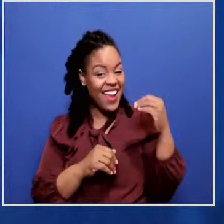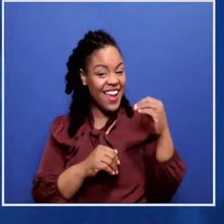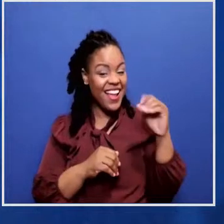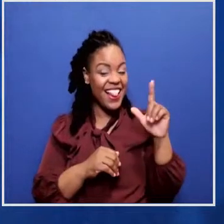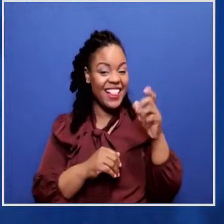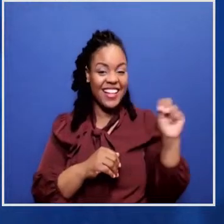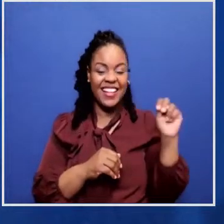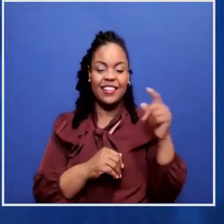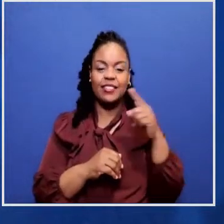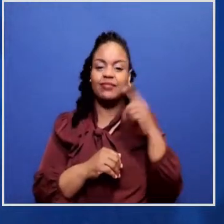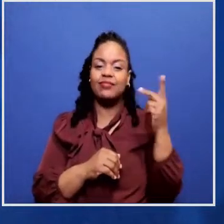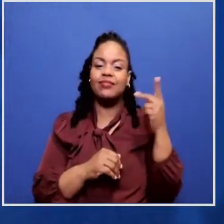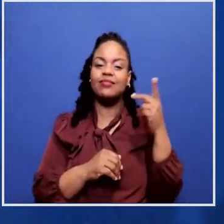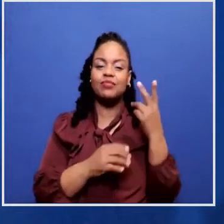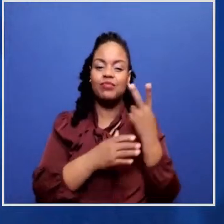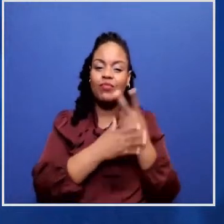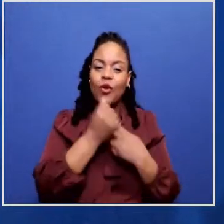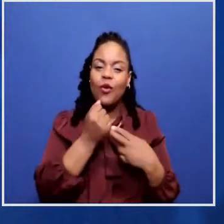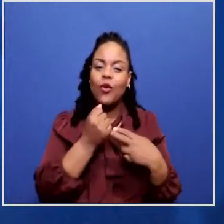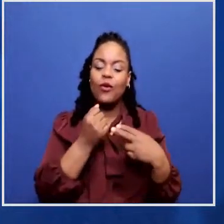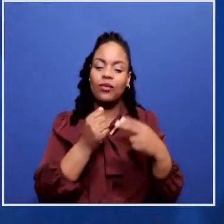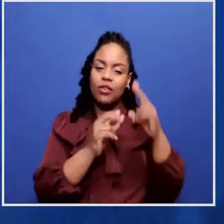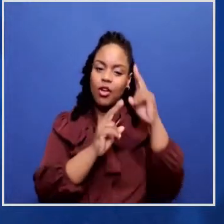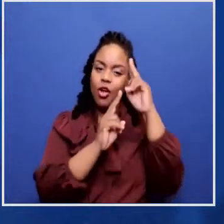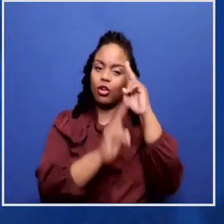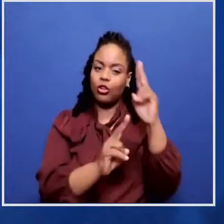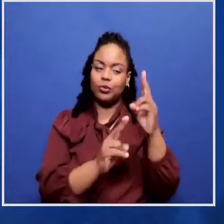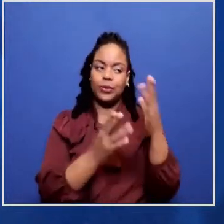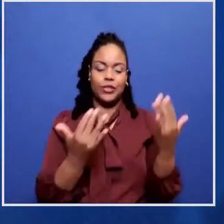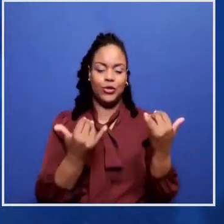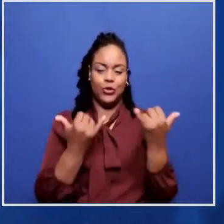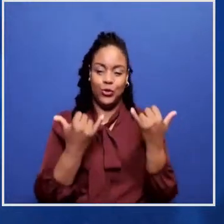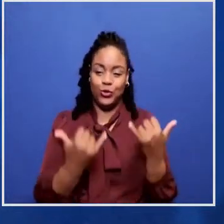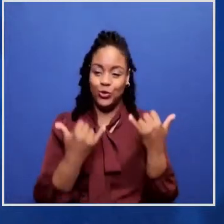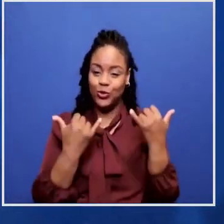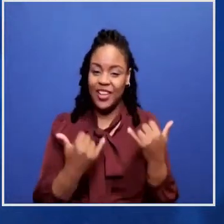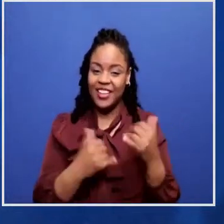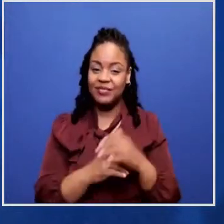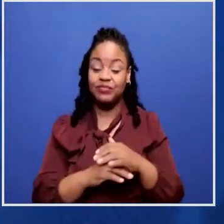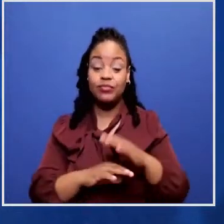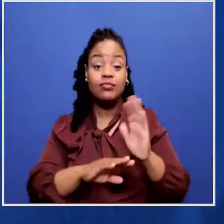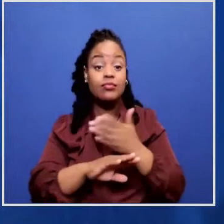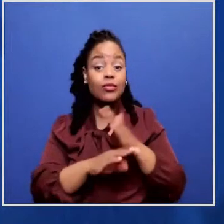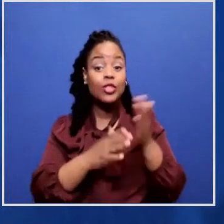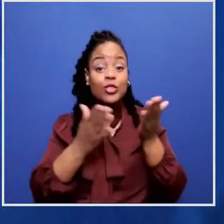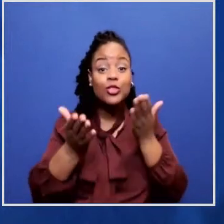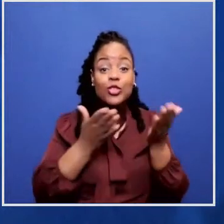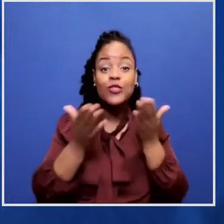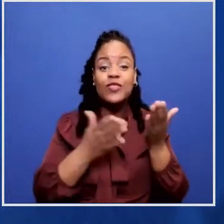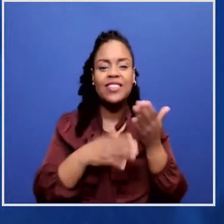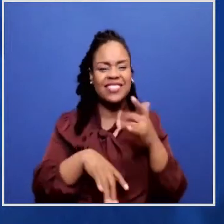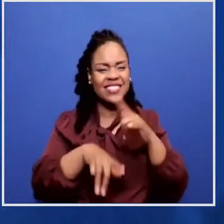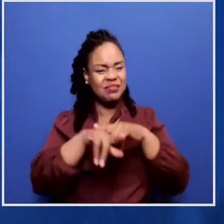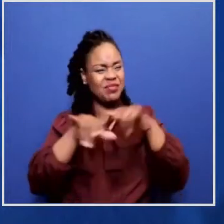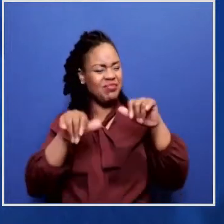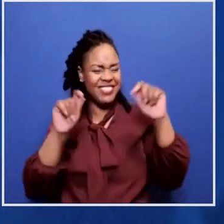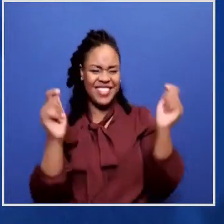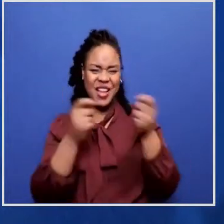I THINK I CAN SPEAK FOR BOTH LYNN AND MYSELF WHEN I SAY WE